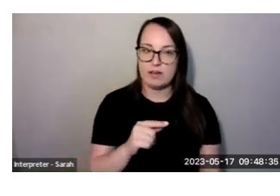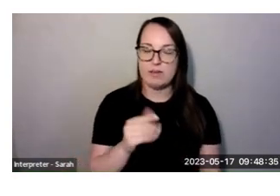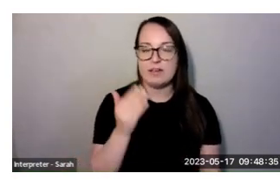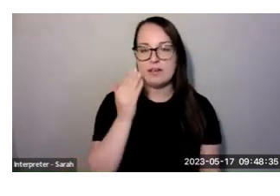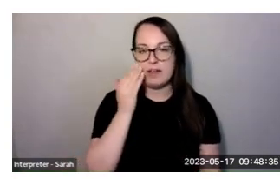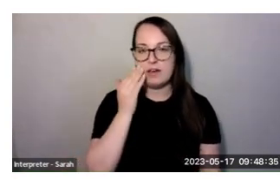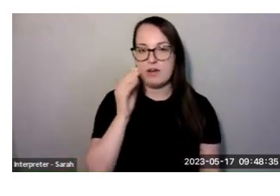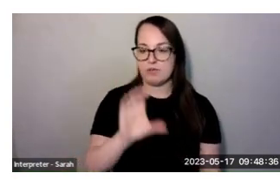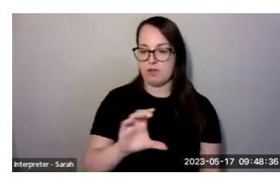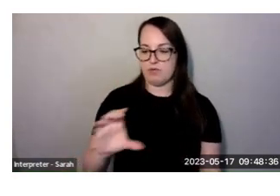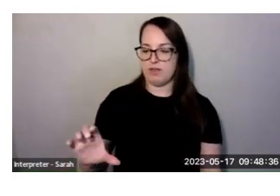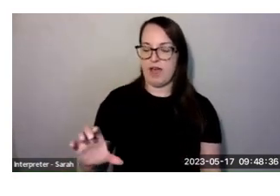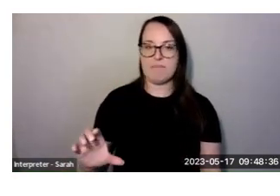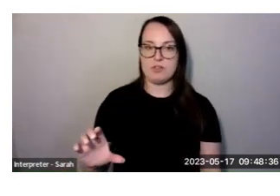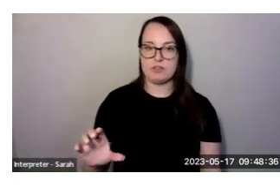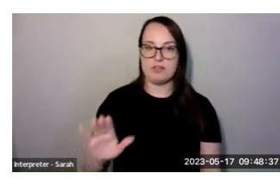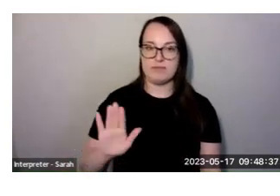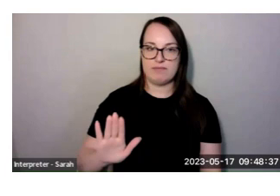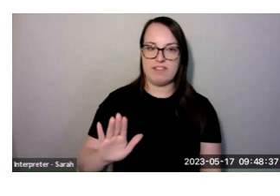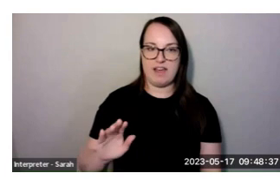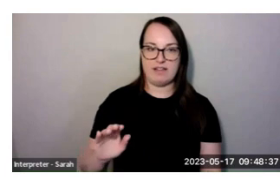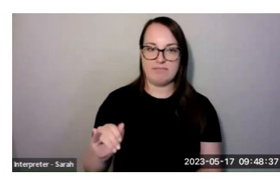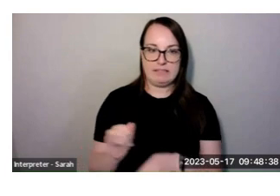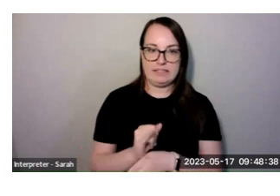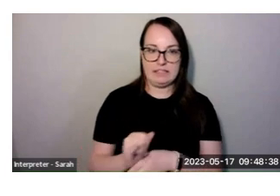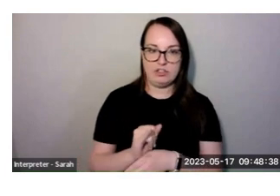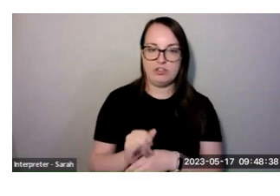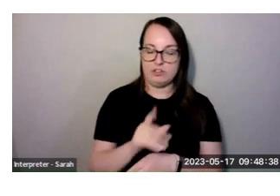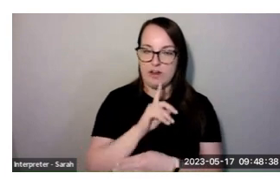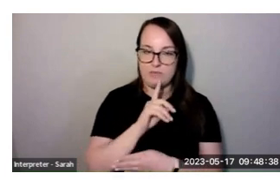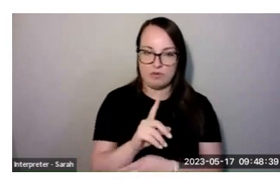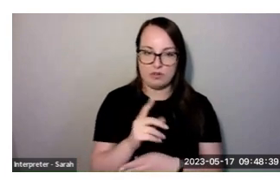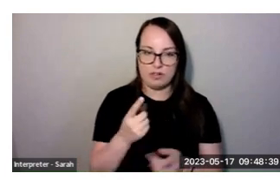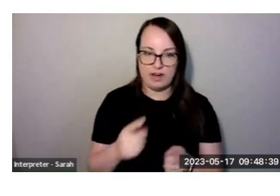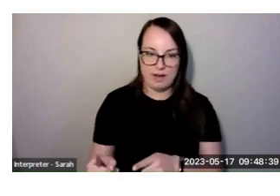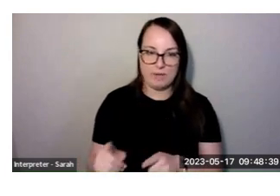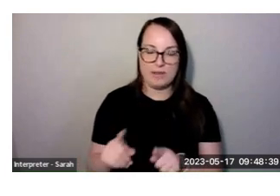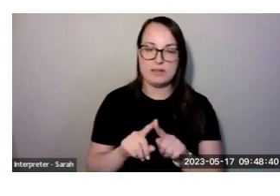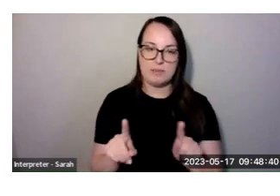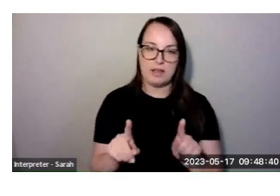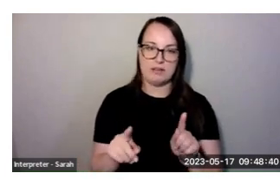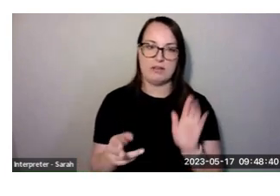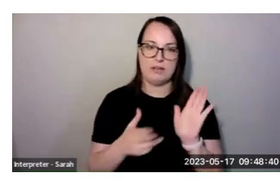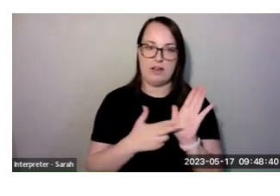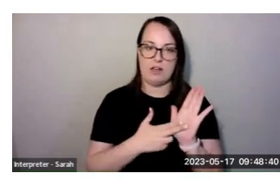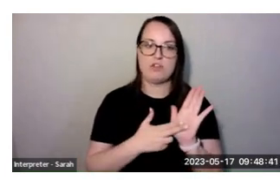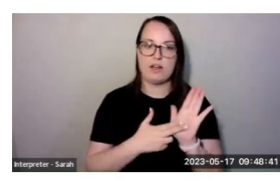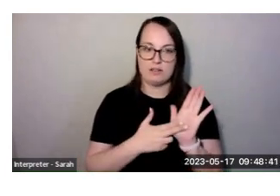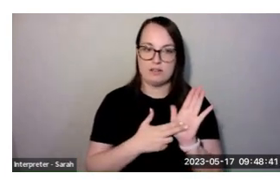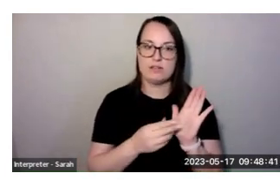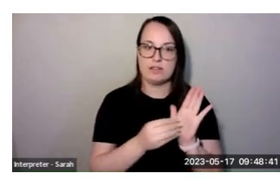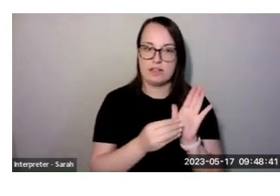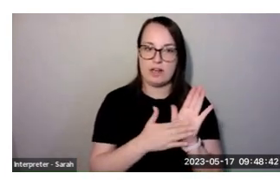captioning industry. I know it must go on, but contracts